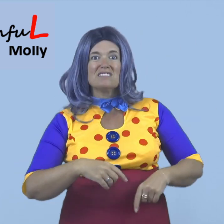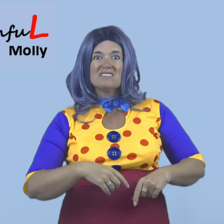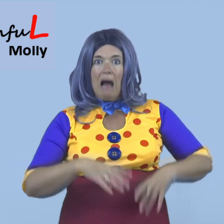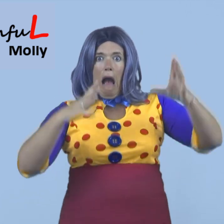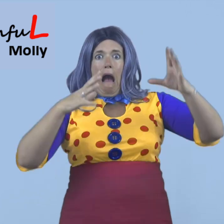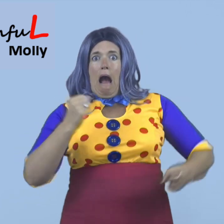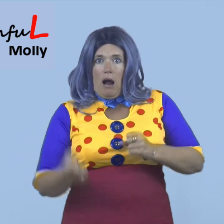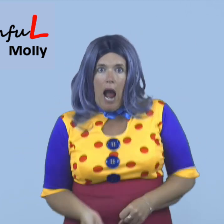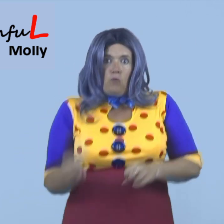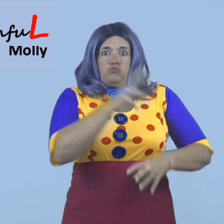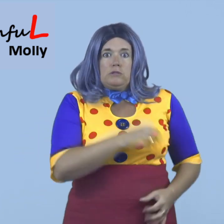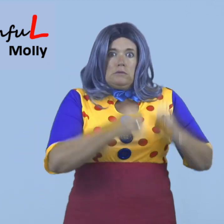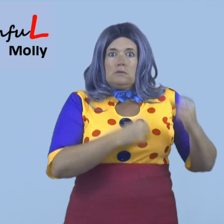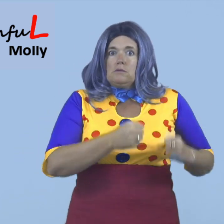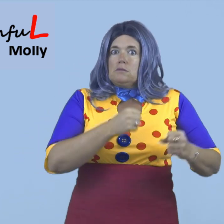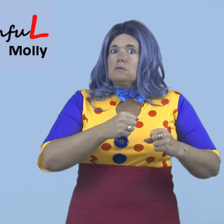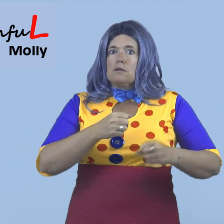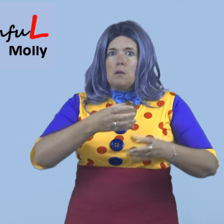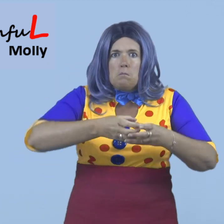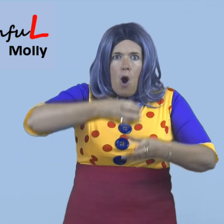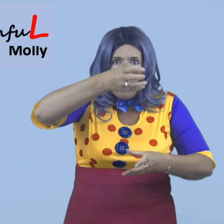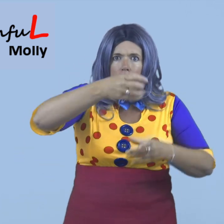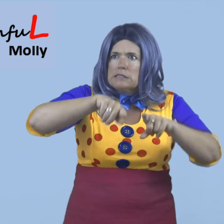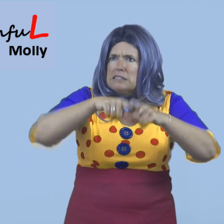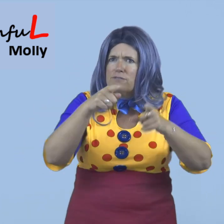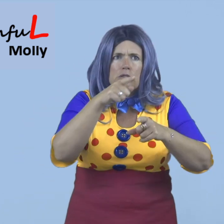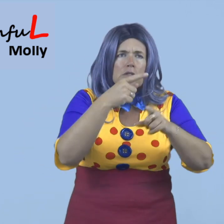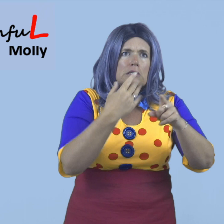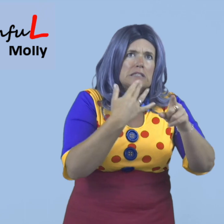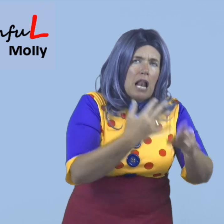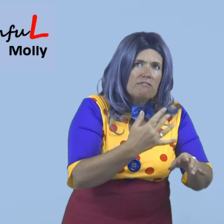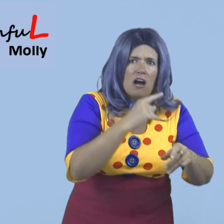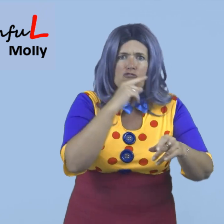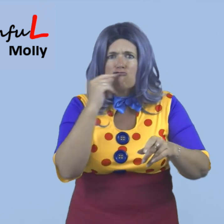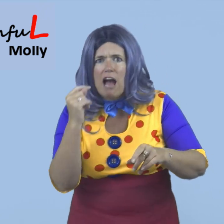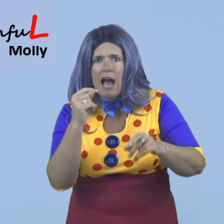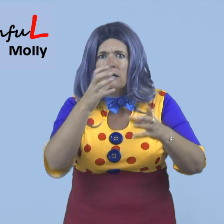Jumping back out, collecting the different bottles of milk